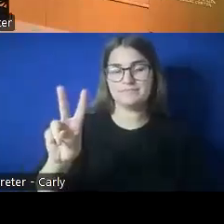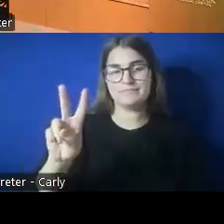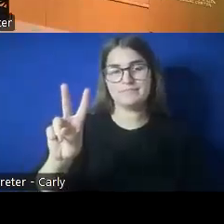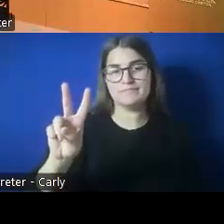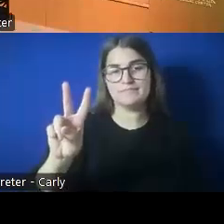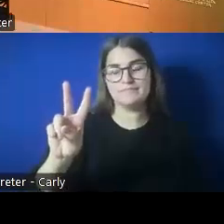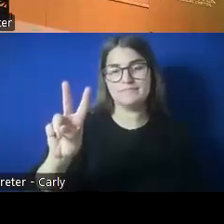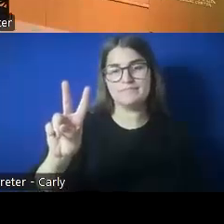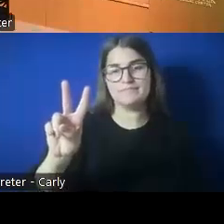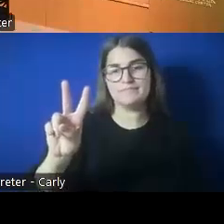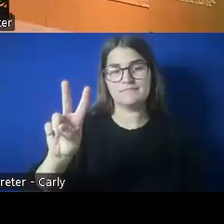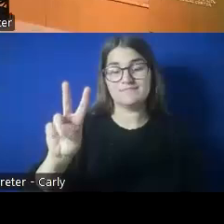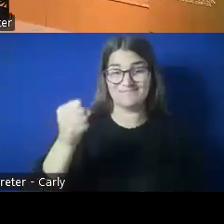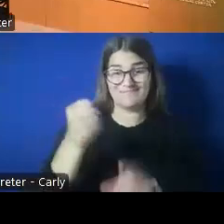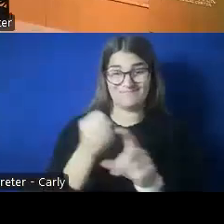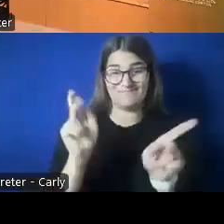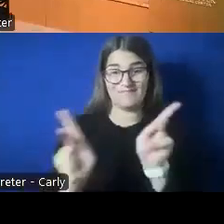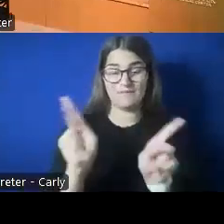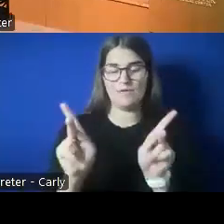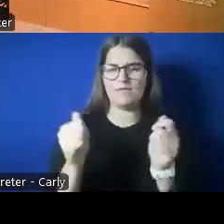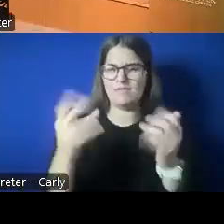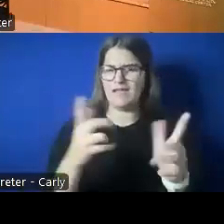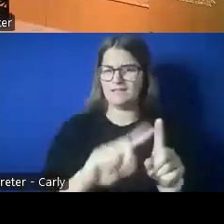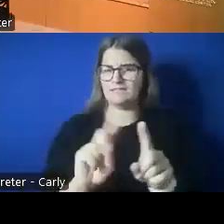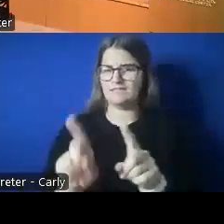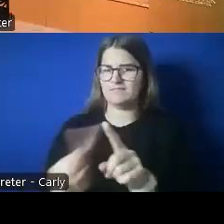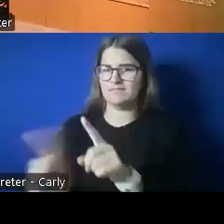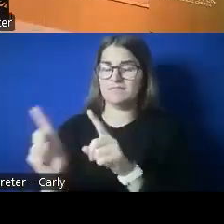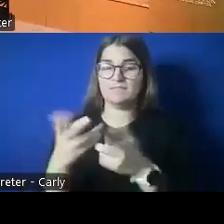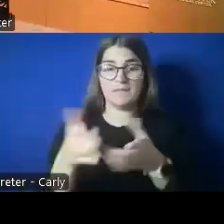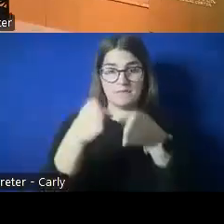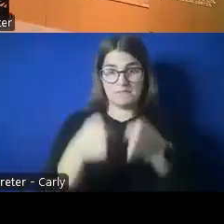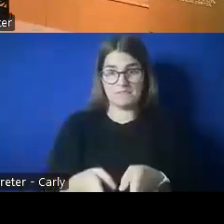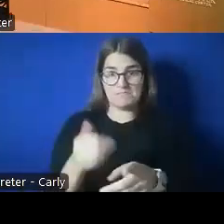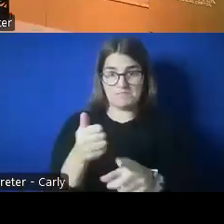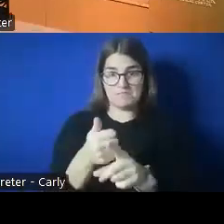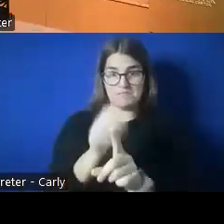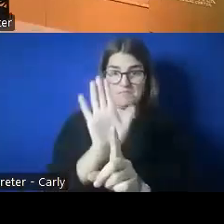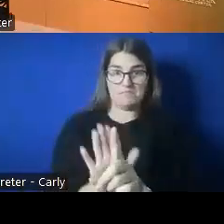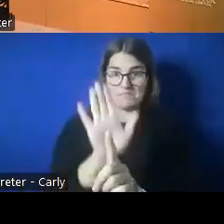sorry ipv impacts people in lots of ways both at the individual level in terms of their you know